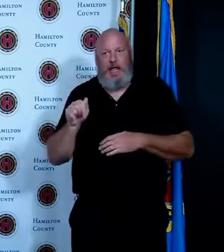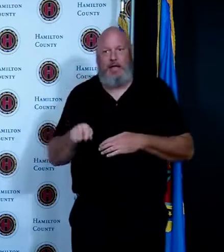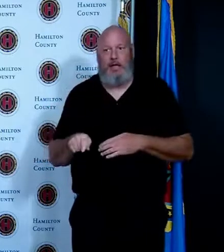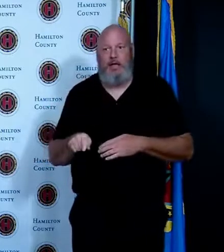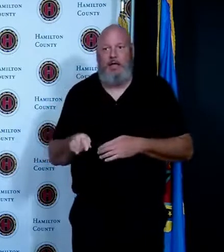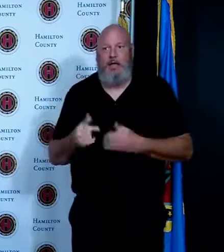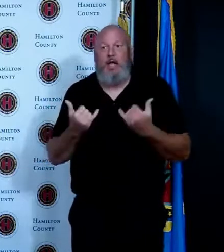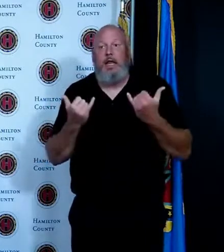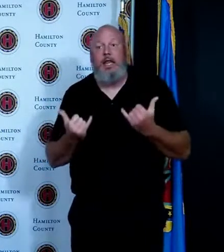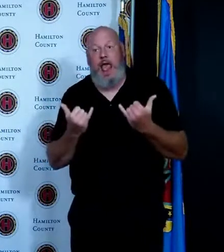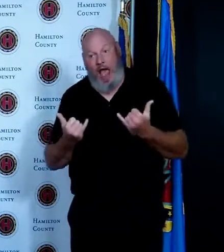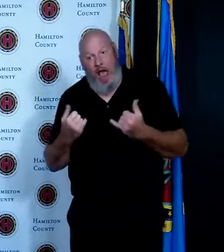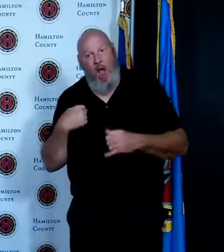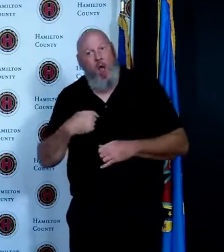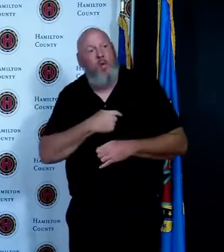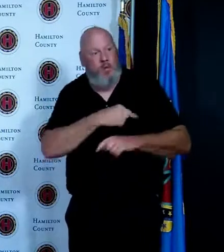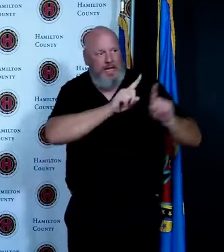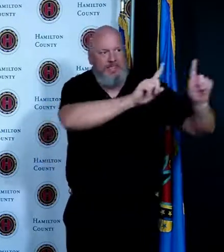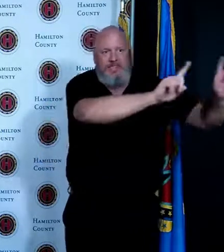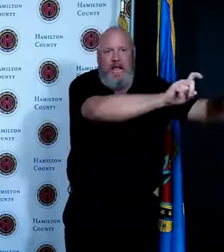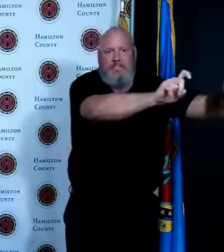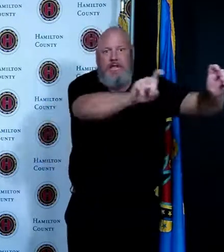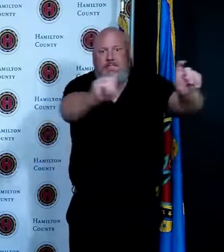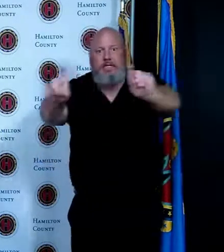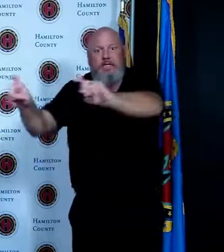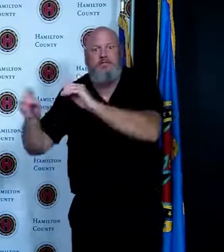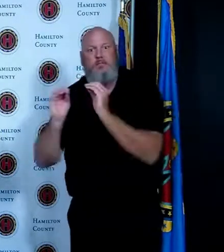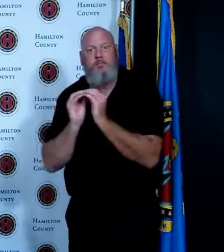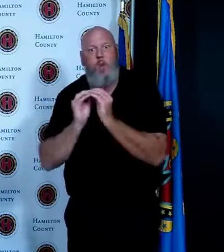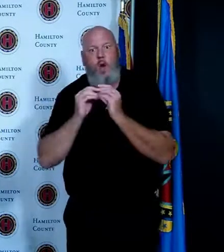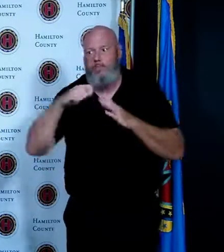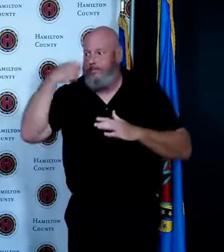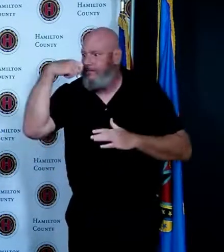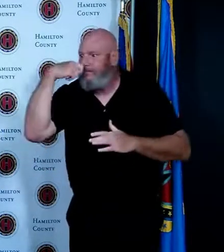does not account for all of the increases in these cases we continue